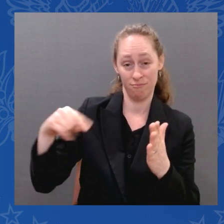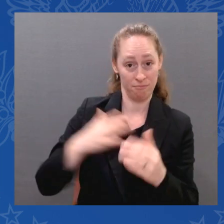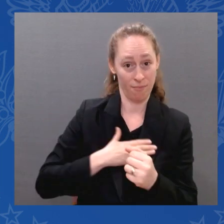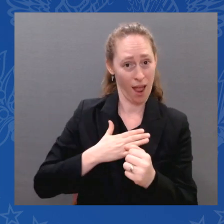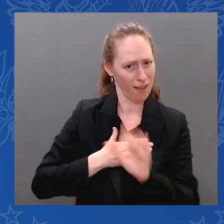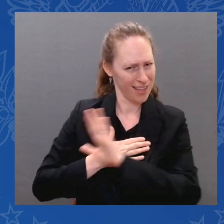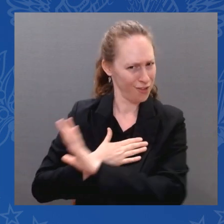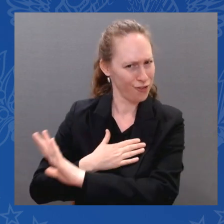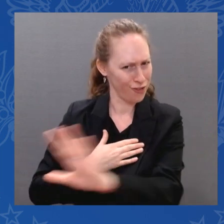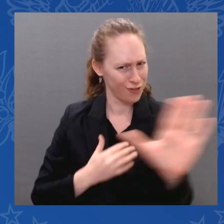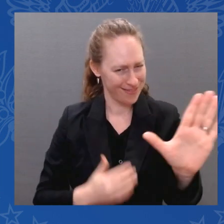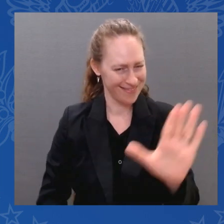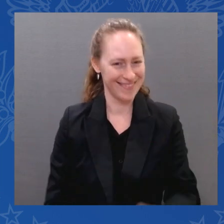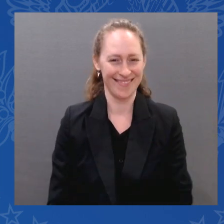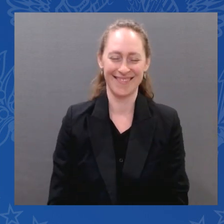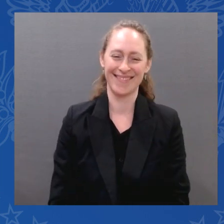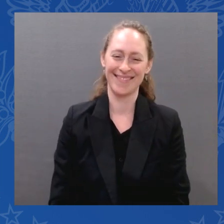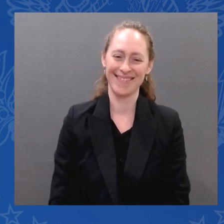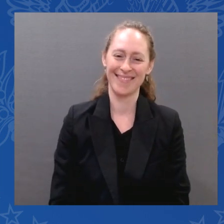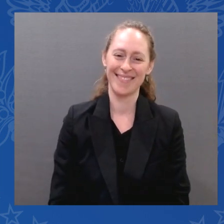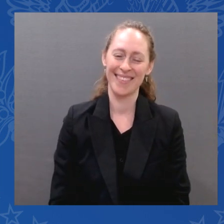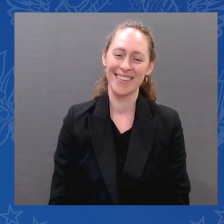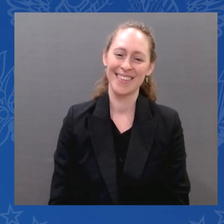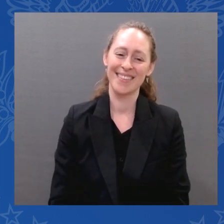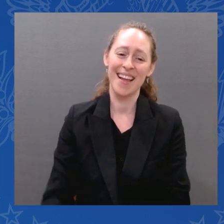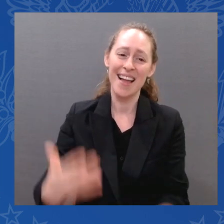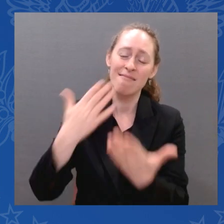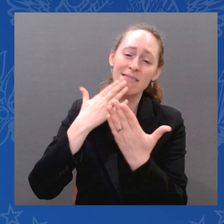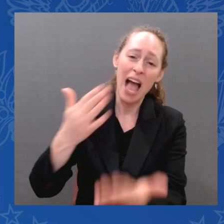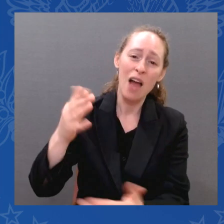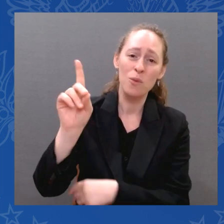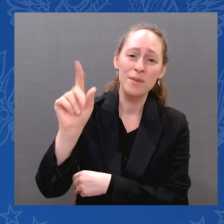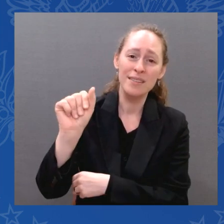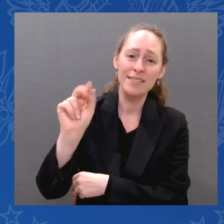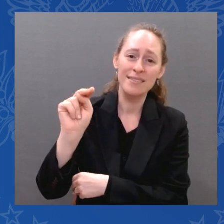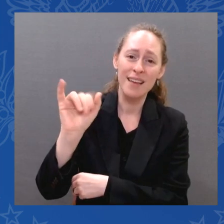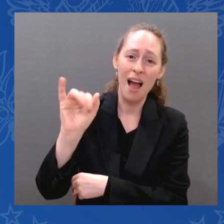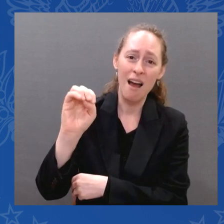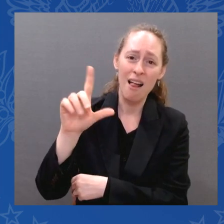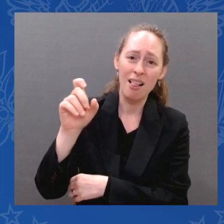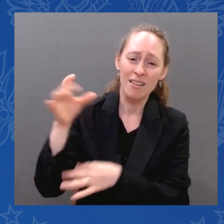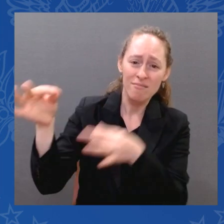and the extraordinary, extraordinary service to our country and for your remarkable devotion